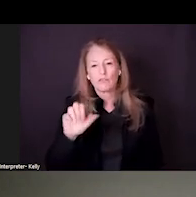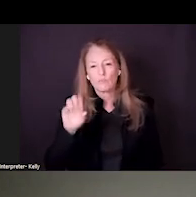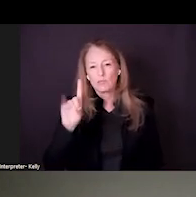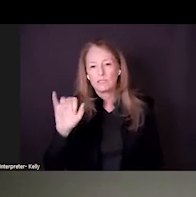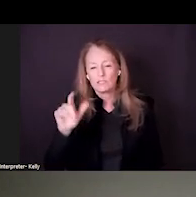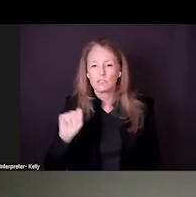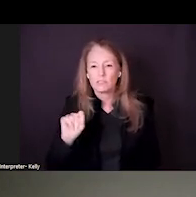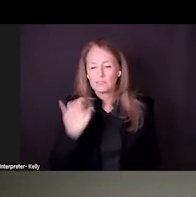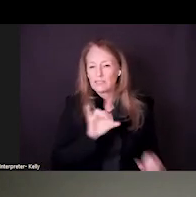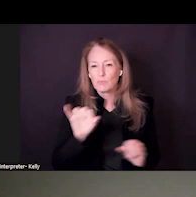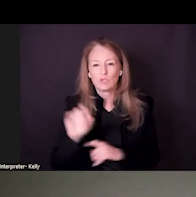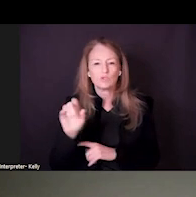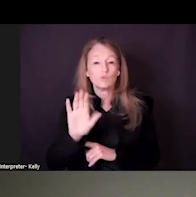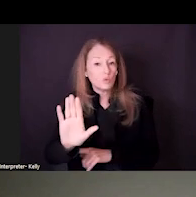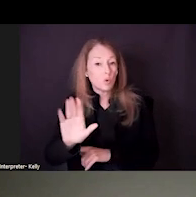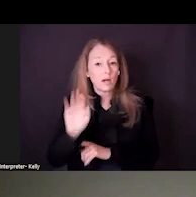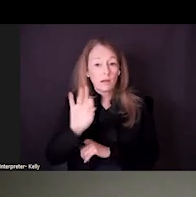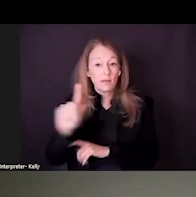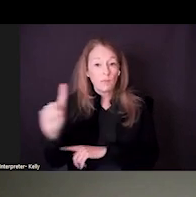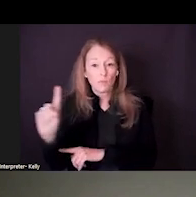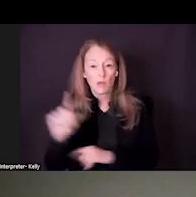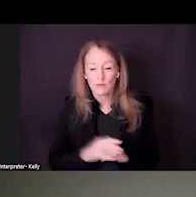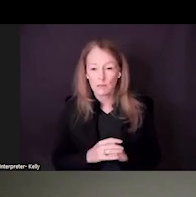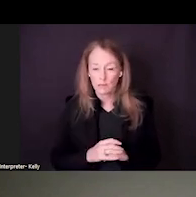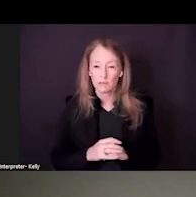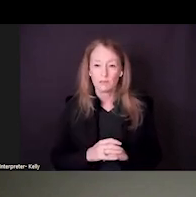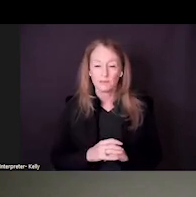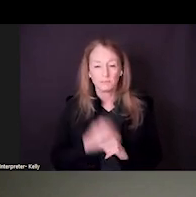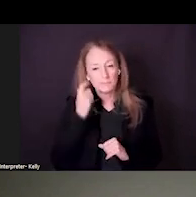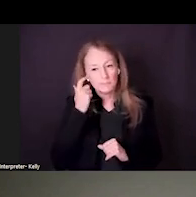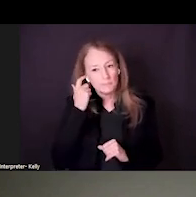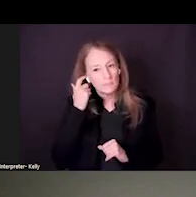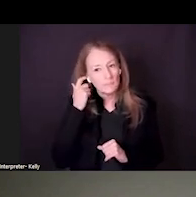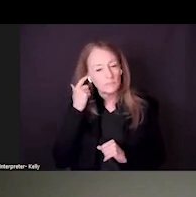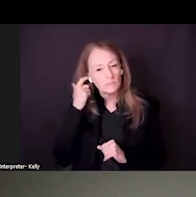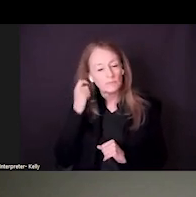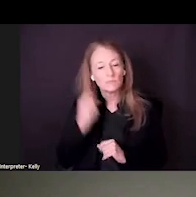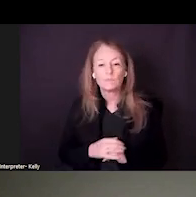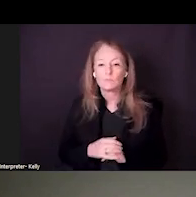TO 911. SO THE (INDISCERNIBLE) THAT WE ARE HEARING ABOUT IS